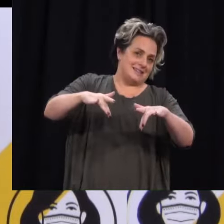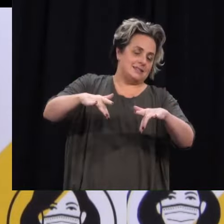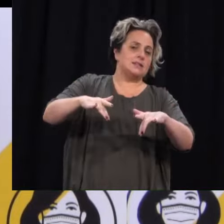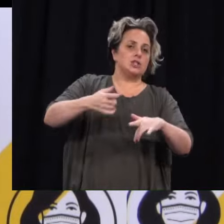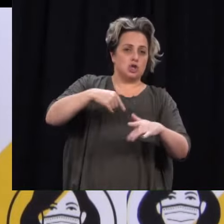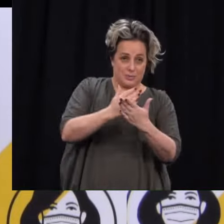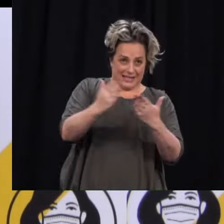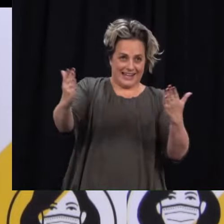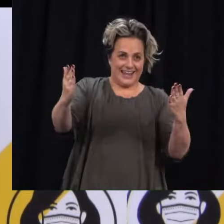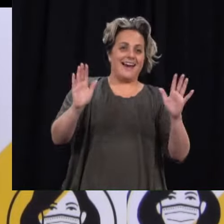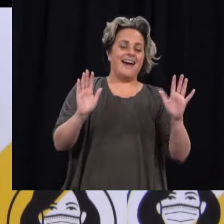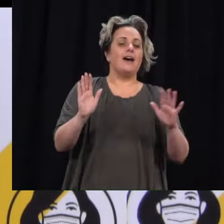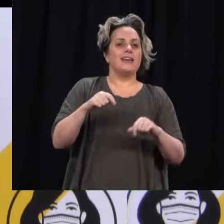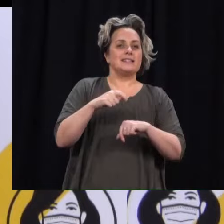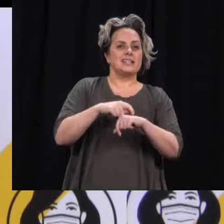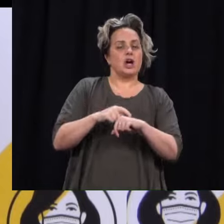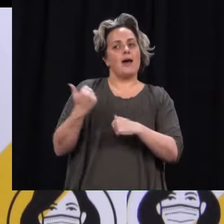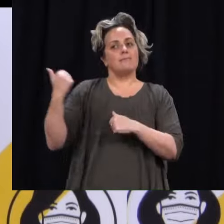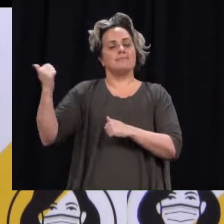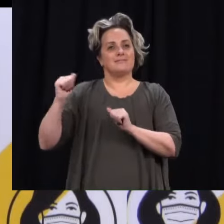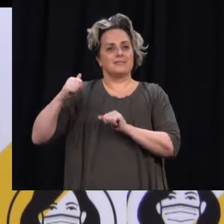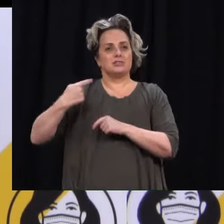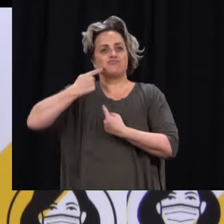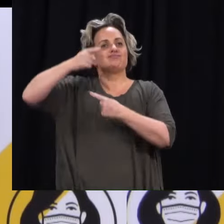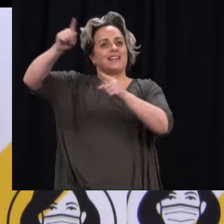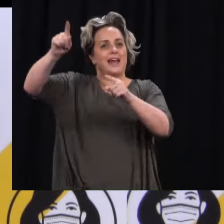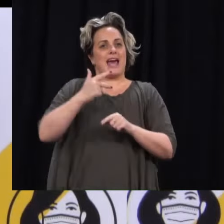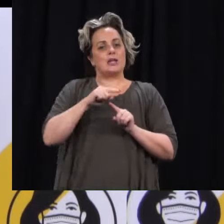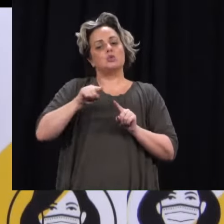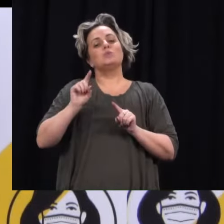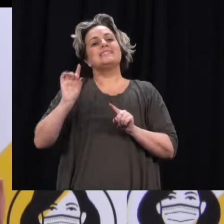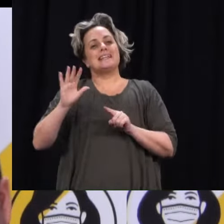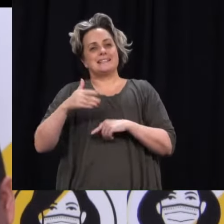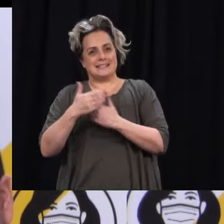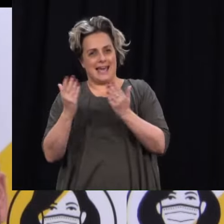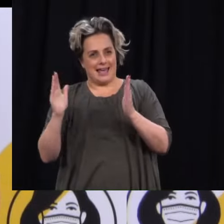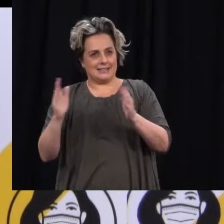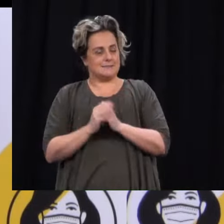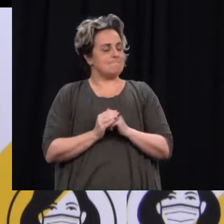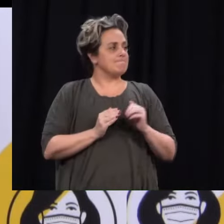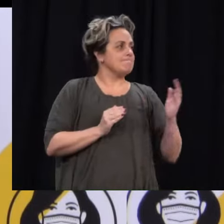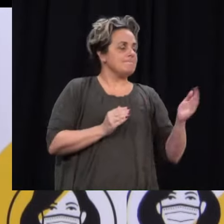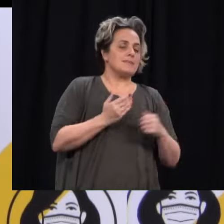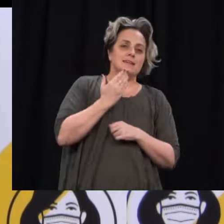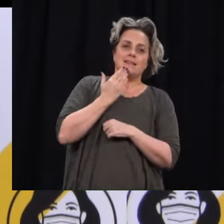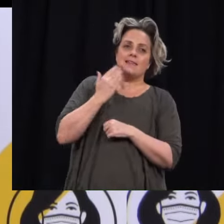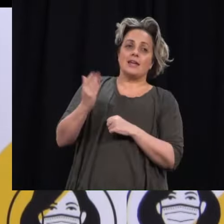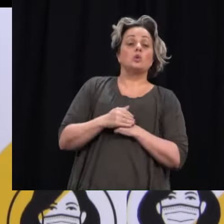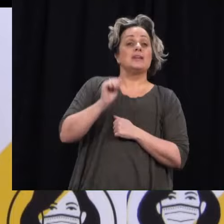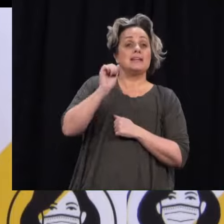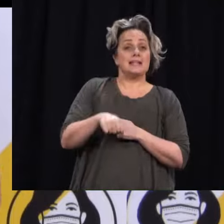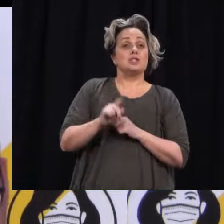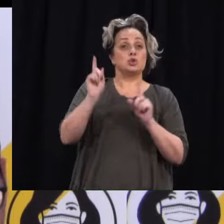Sewed we are not there yet in terms of where we would expect the cases to peak up. Just be clear that that is the time frame she has been working on.